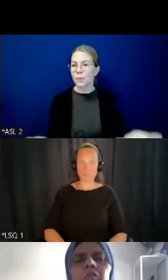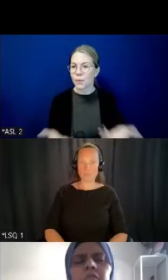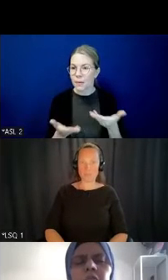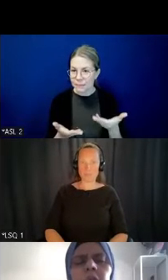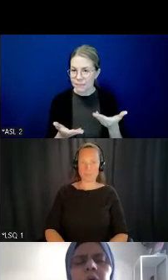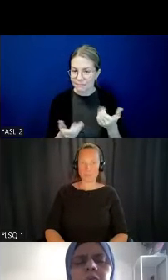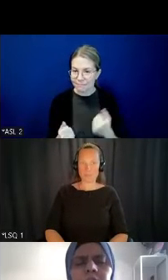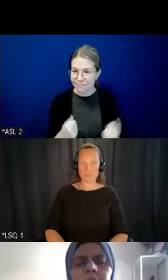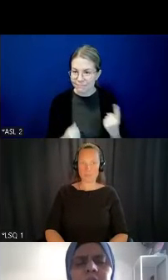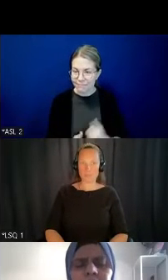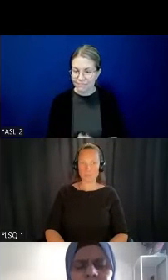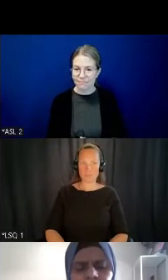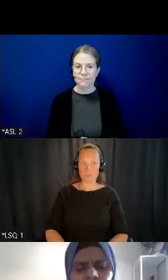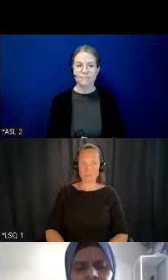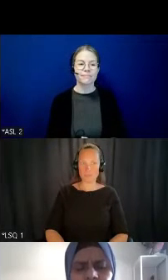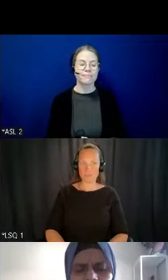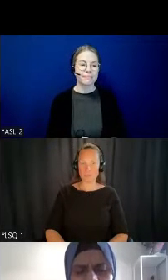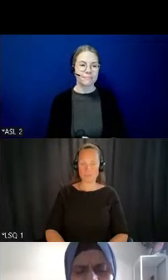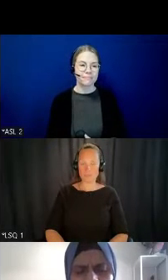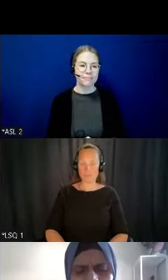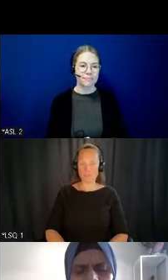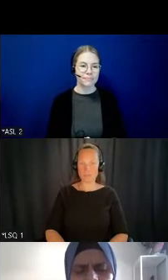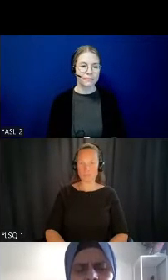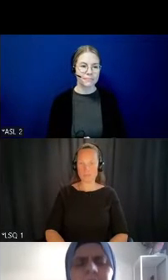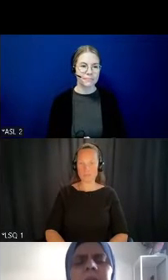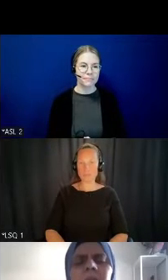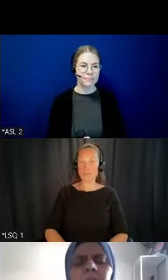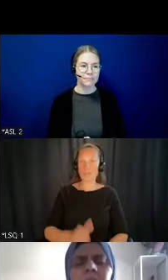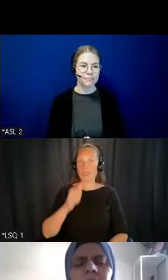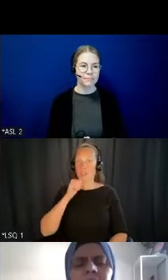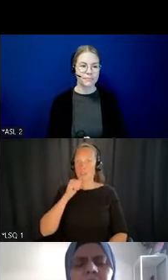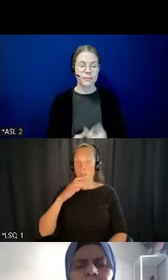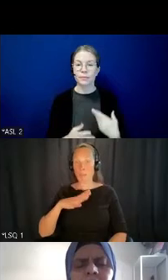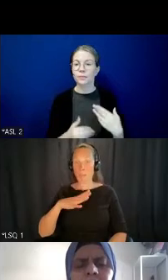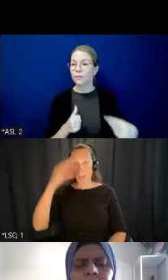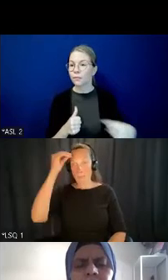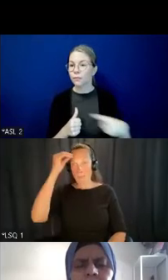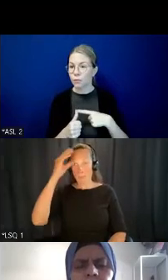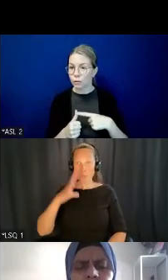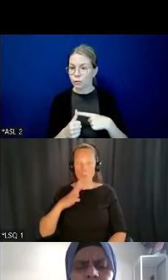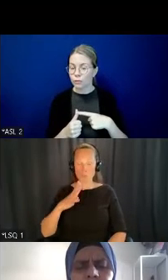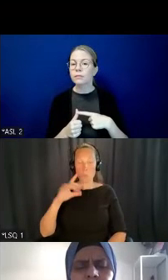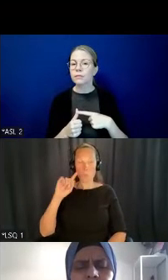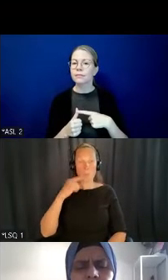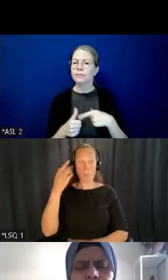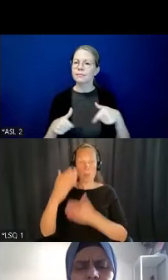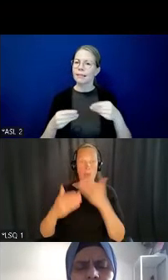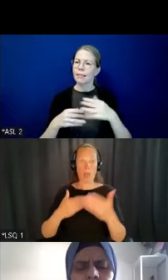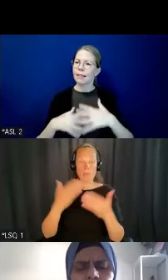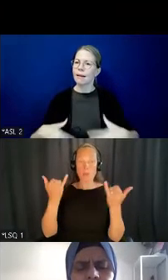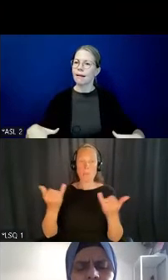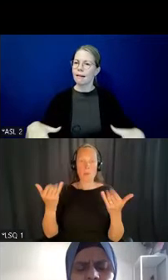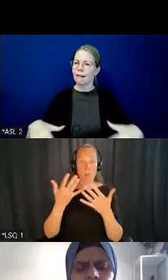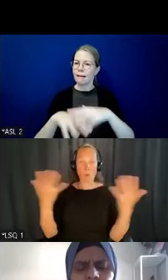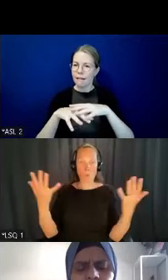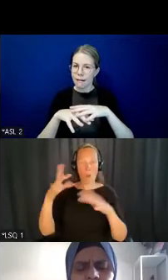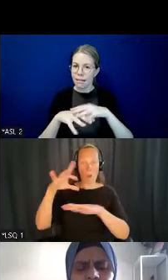FIRST AND FOREMOST, I WOULD LIKE TO ACKNOWLEDGE THE LAND THAT I, WE, ALL OF US JOINING